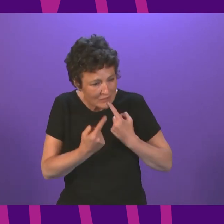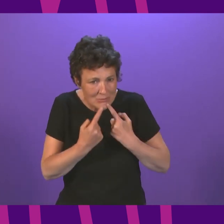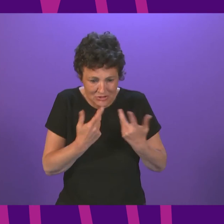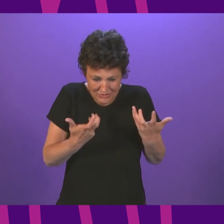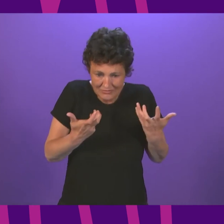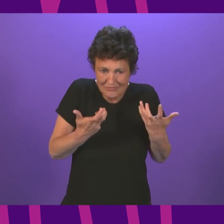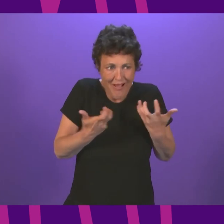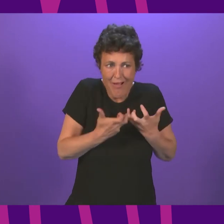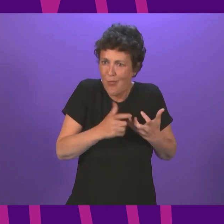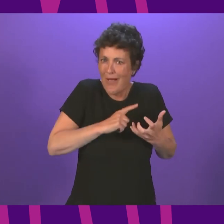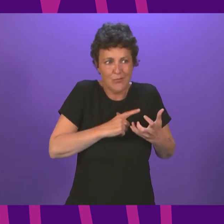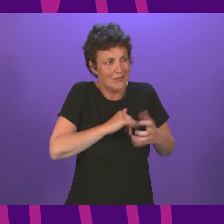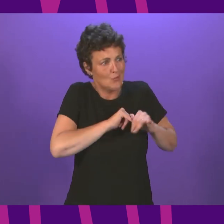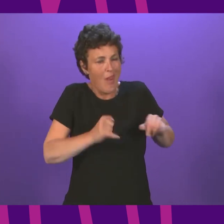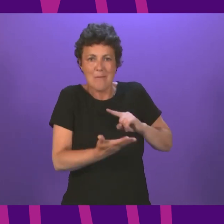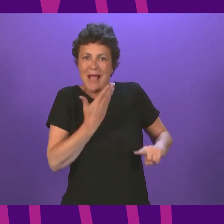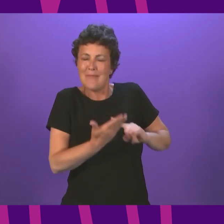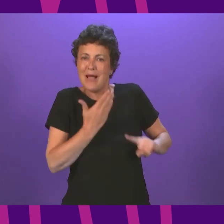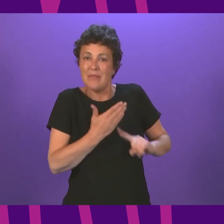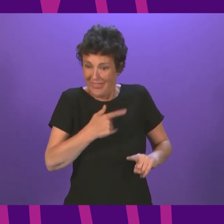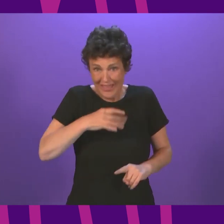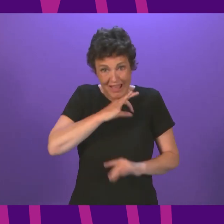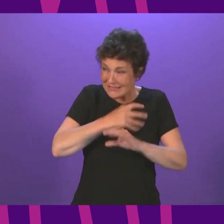new ground as a consequence of the amendments that have been passed today. I look forward